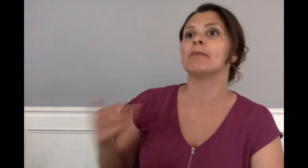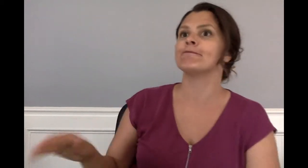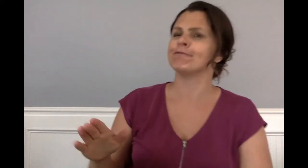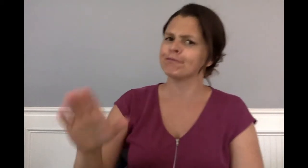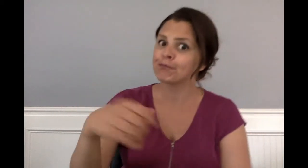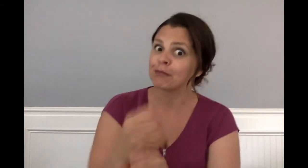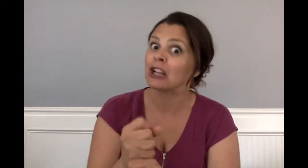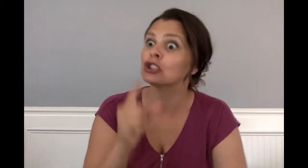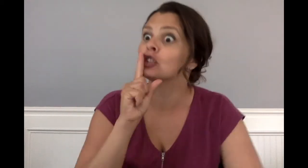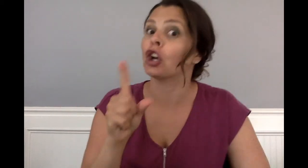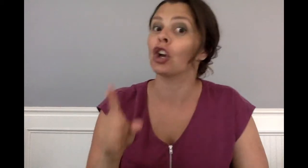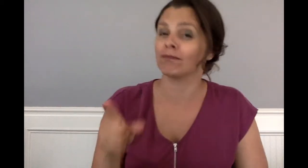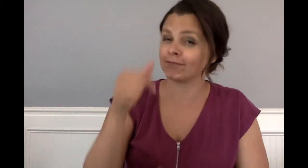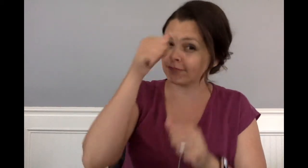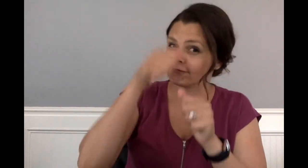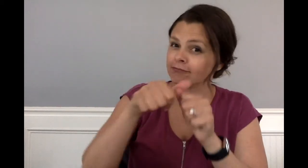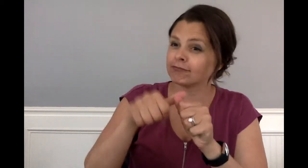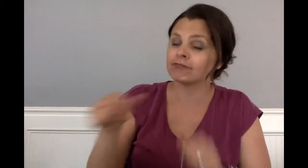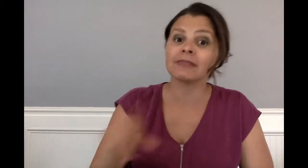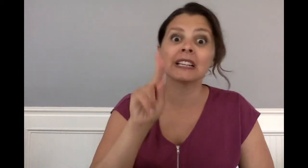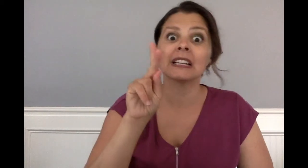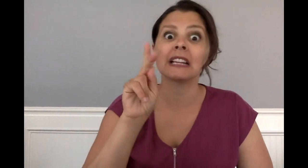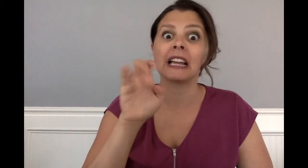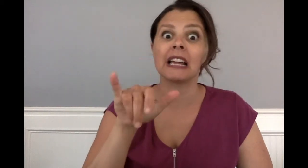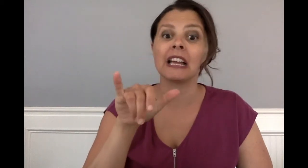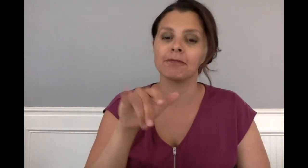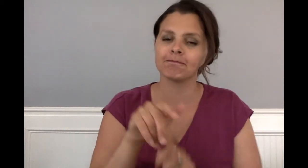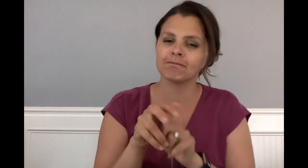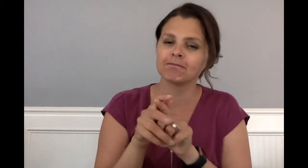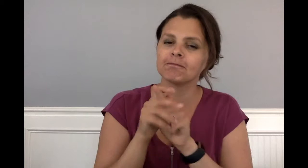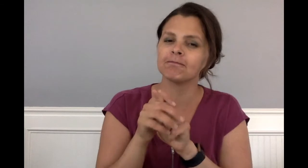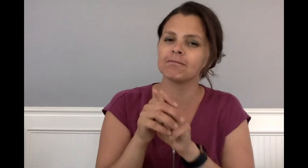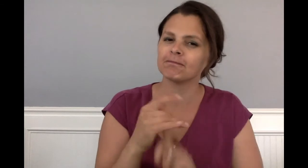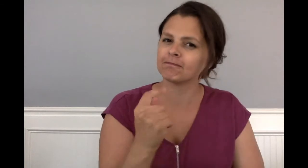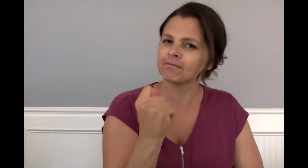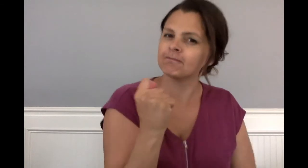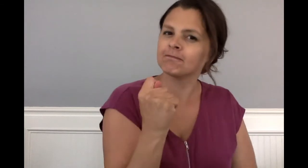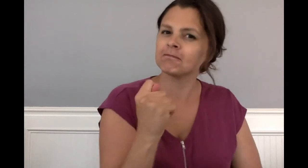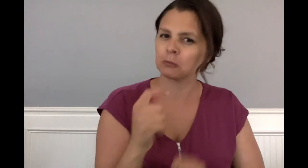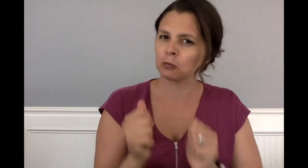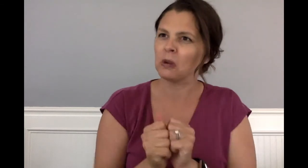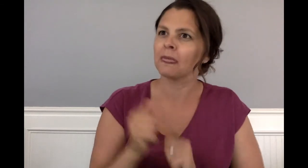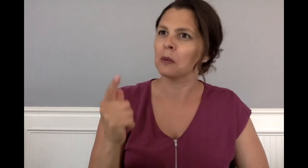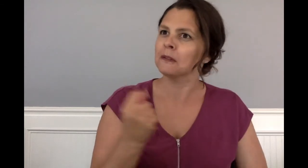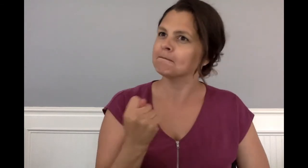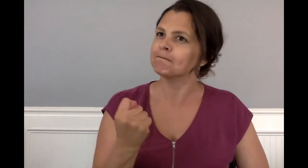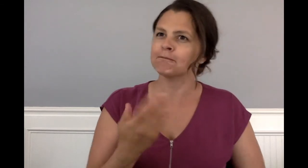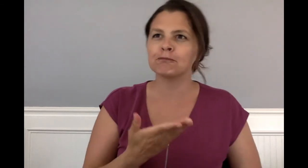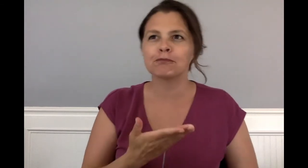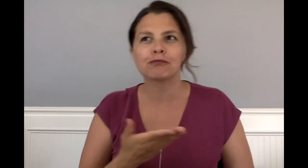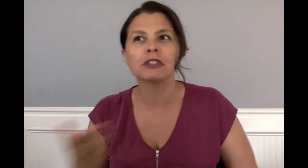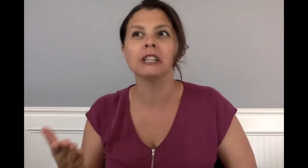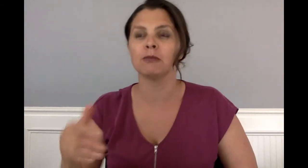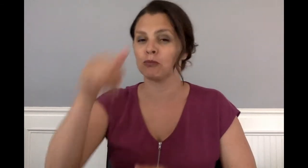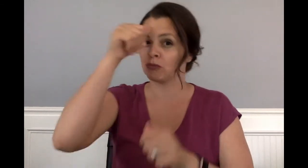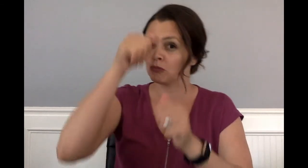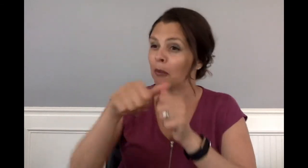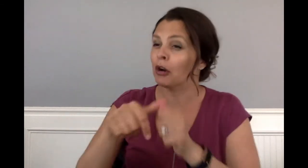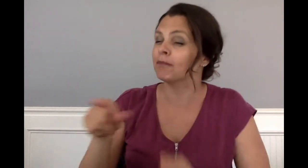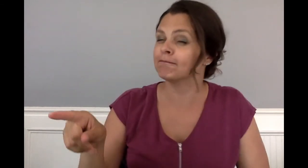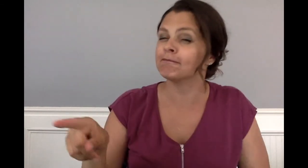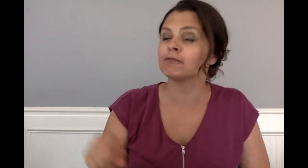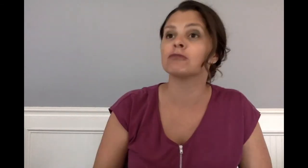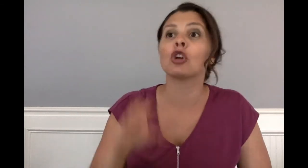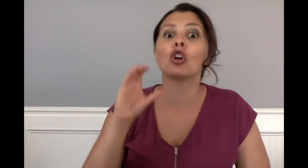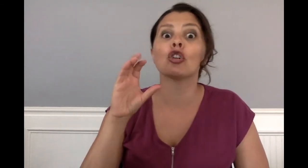“Just make sure to take your key. Remember, Charlie”—